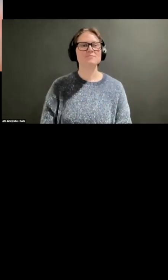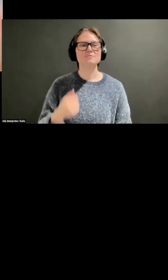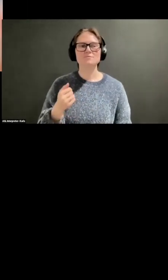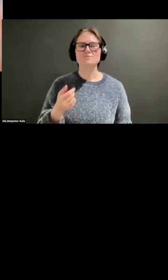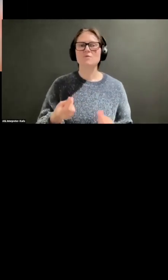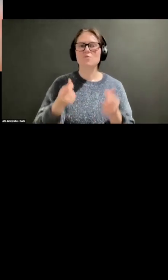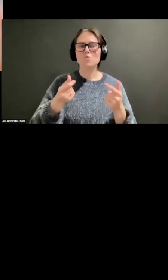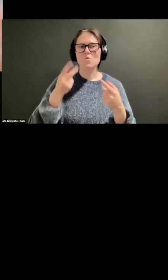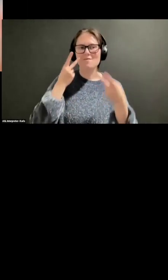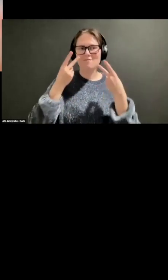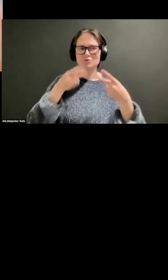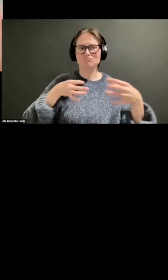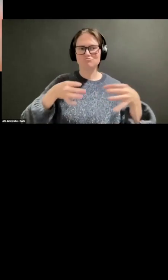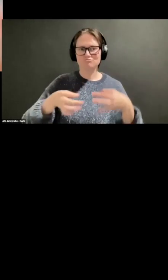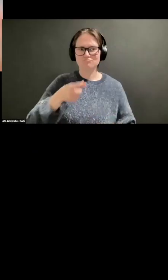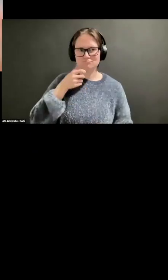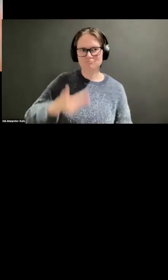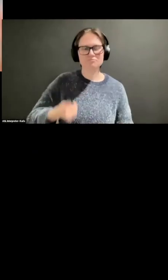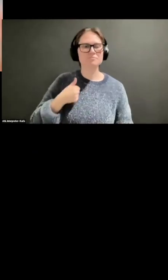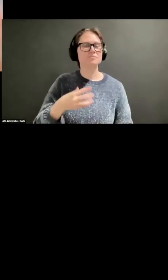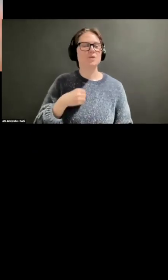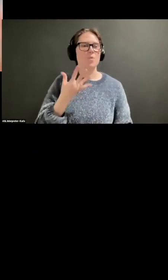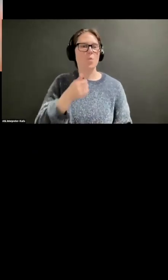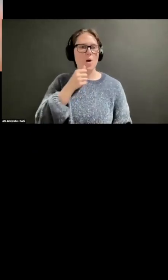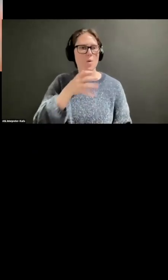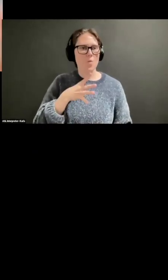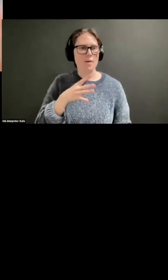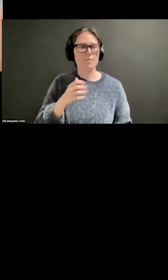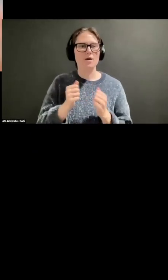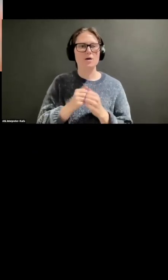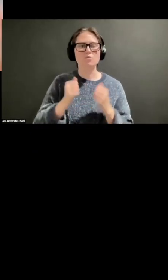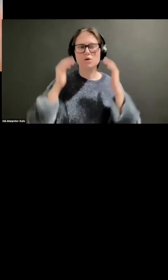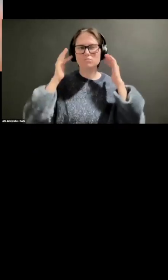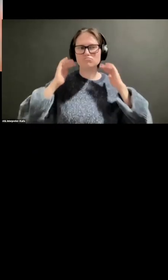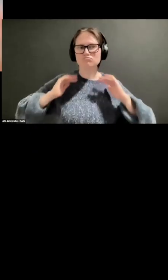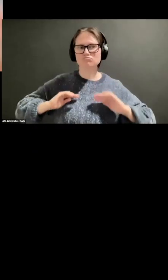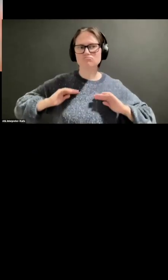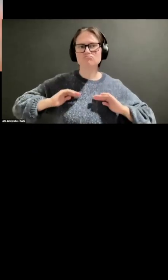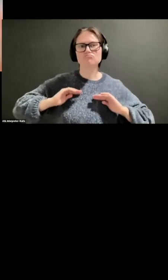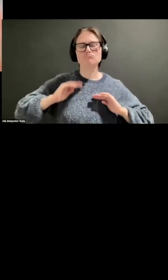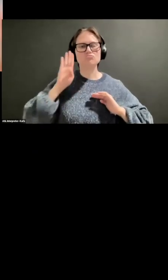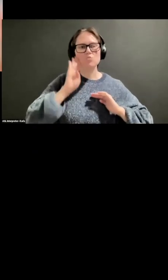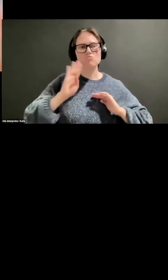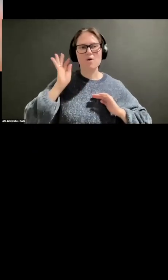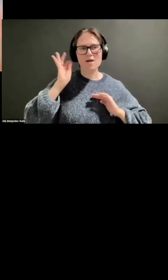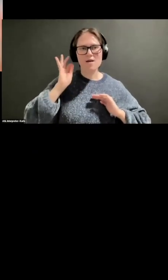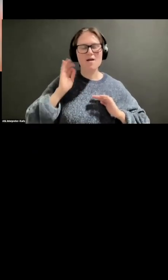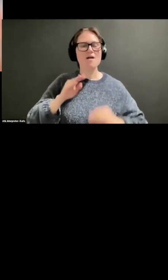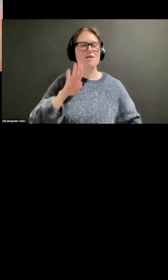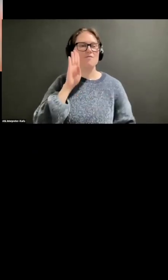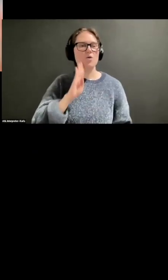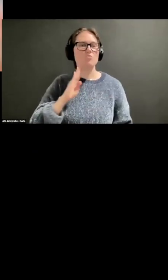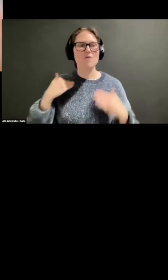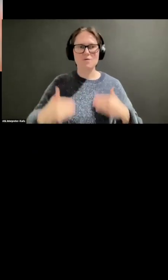description of myself. I'm a white woman with a little bit longer than shoulder -length brown hair, and I'm wearing a brown sweater today. And so